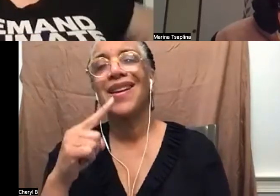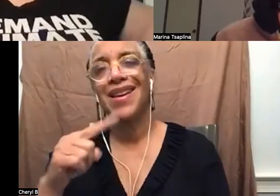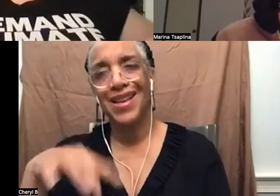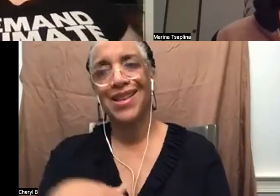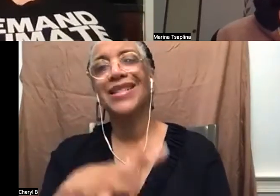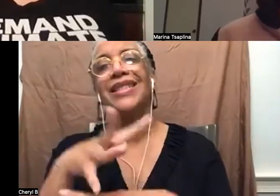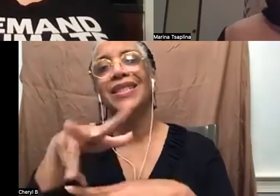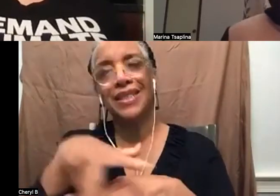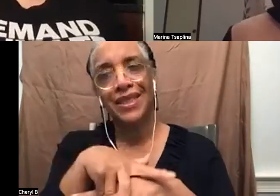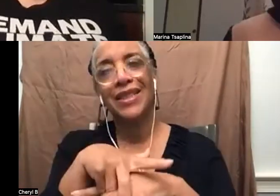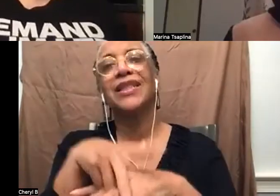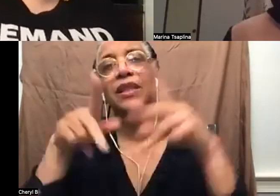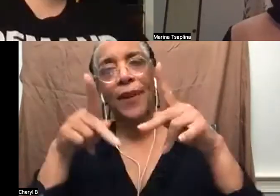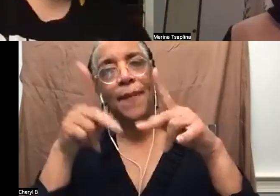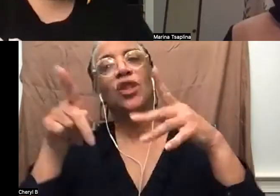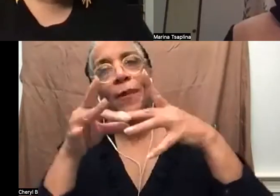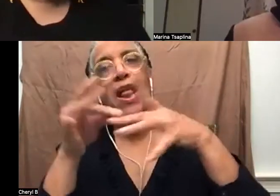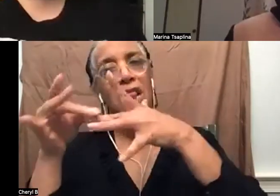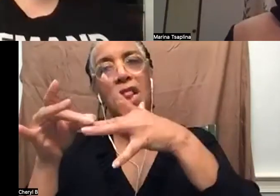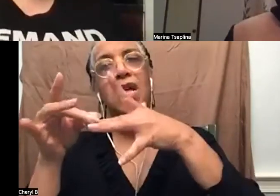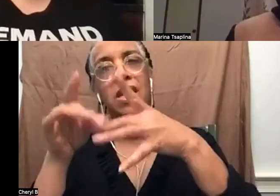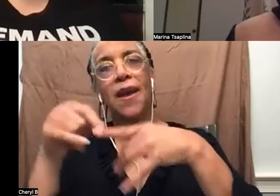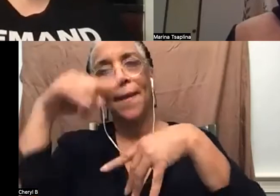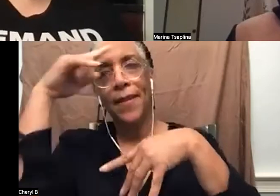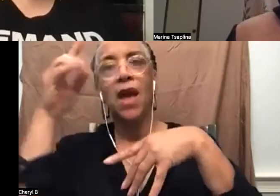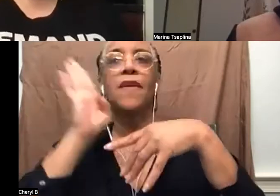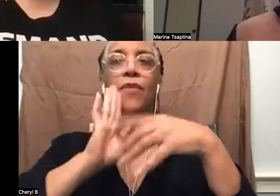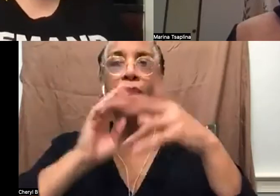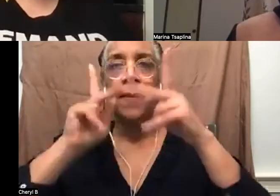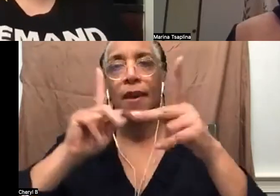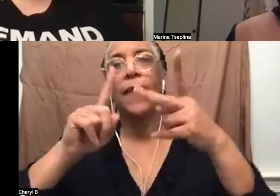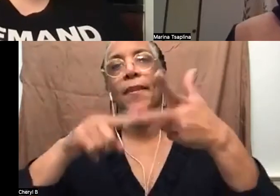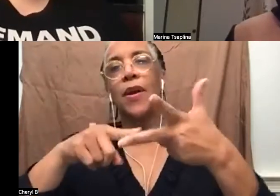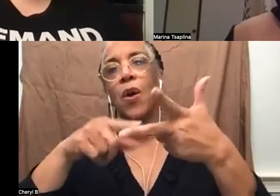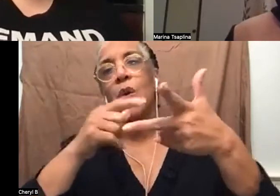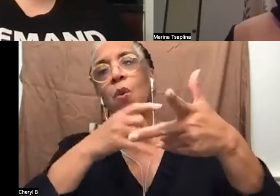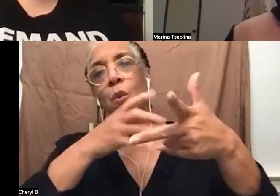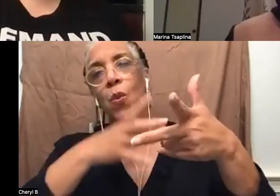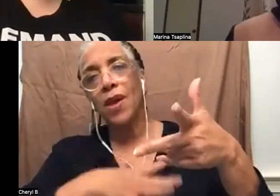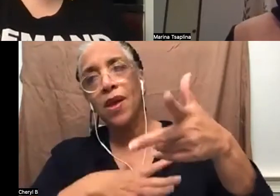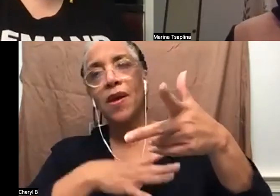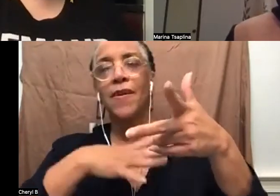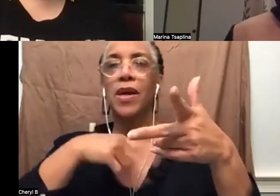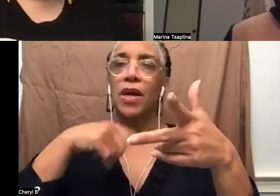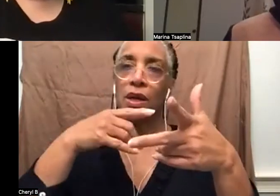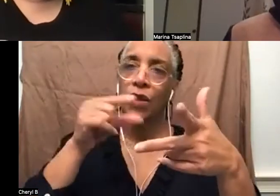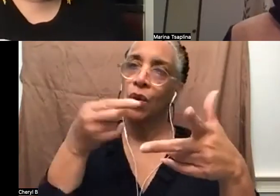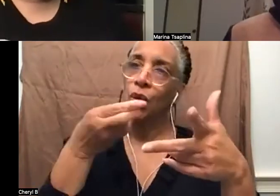lead on that. Black and brown people, disabled people, women, queer folks. Everyone disproportionately